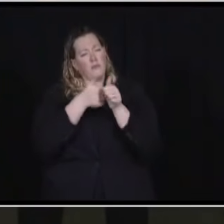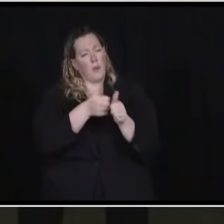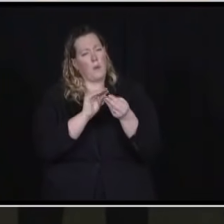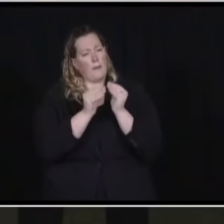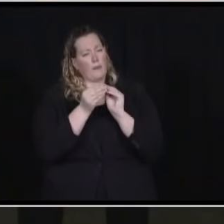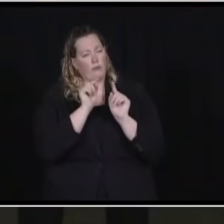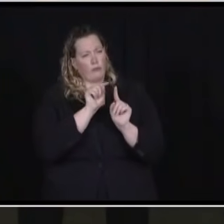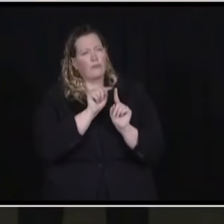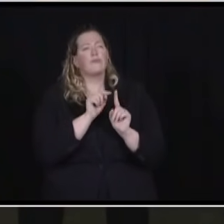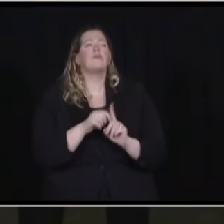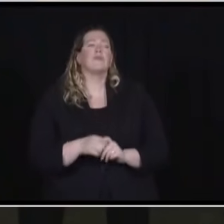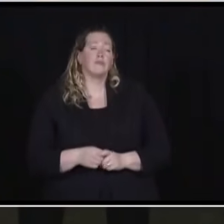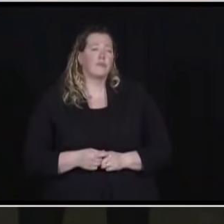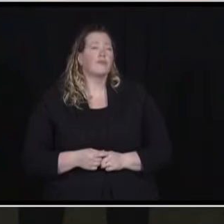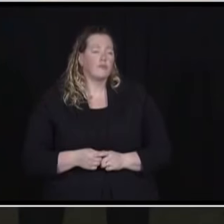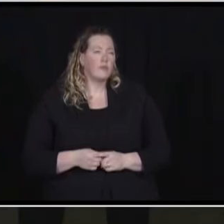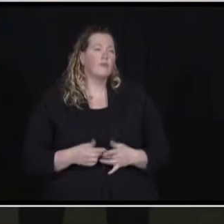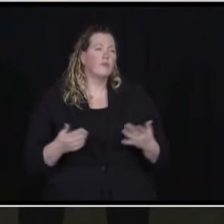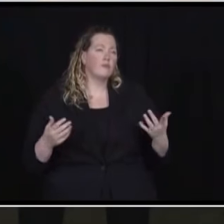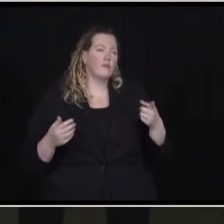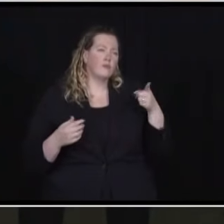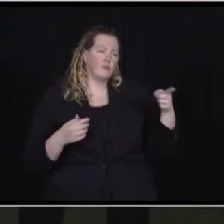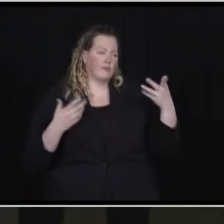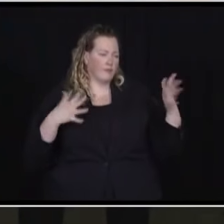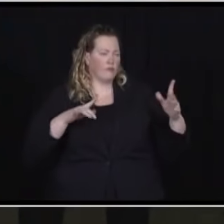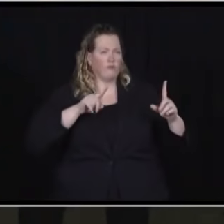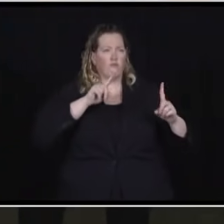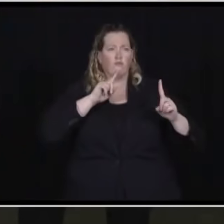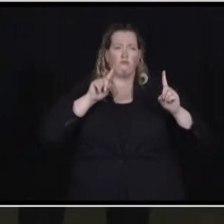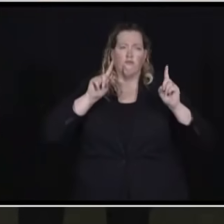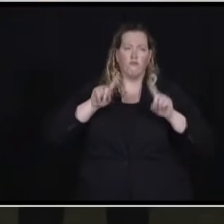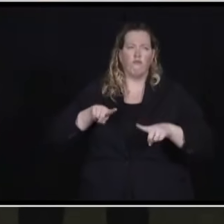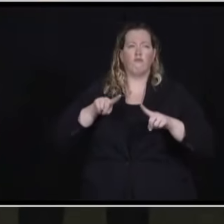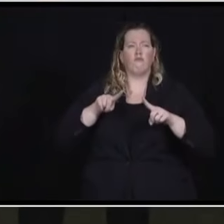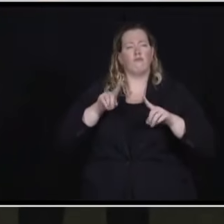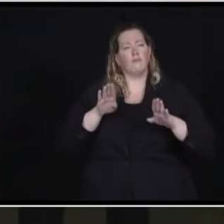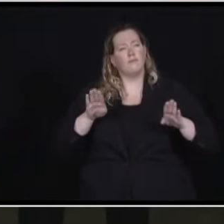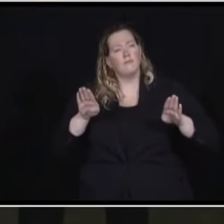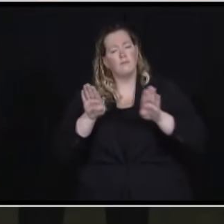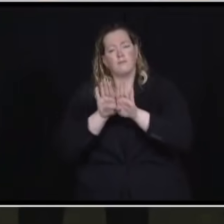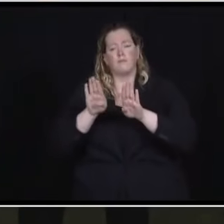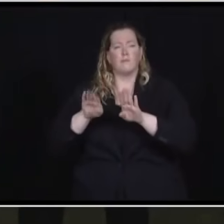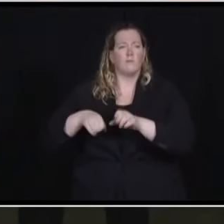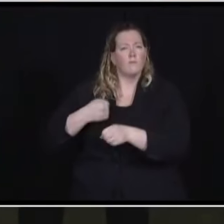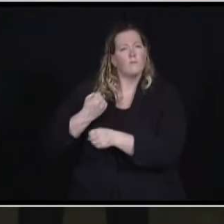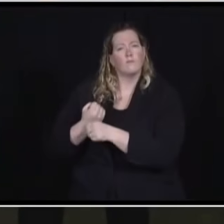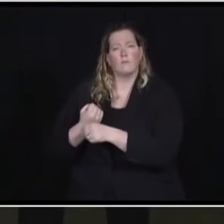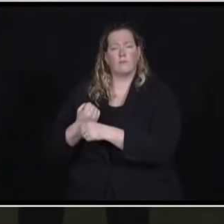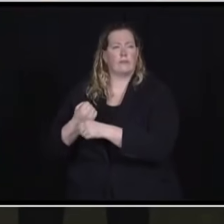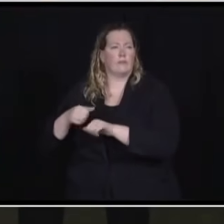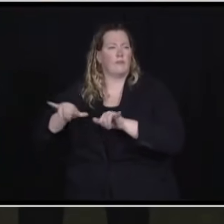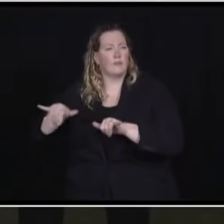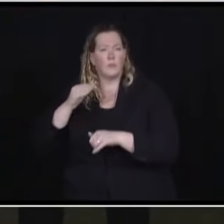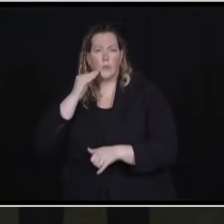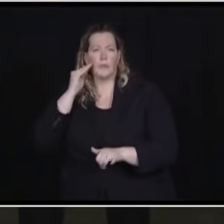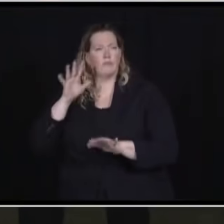reviewing it on a daily basis. And there will be further information forthcoming later this afternoon on that. Next question.